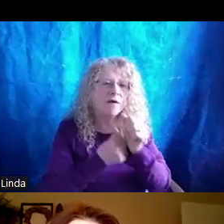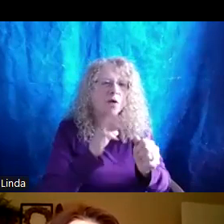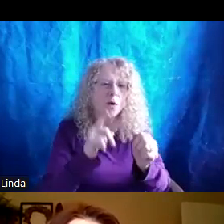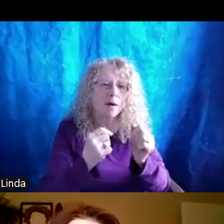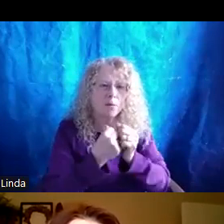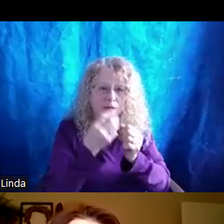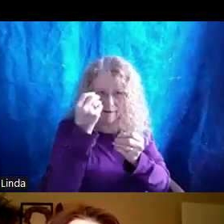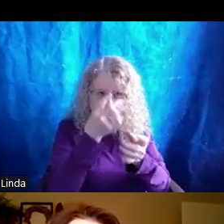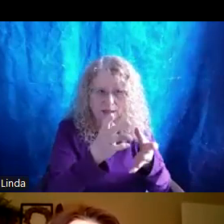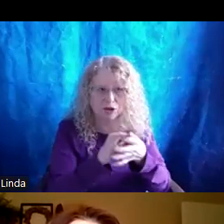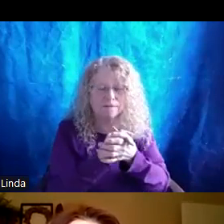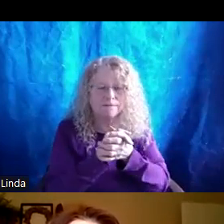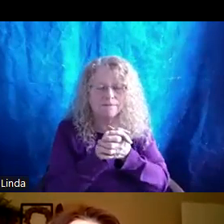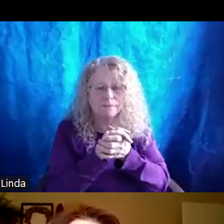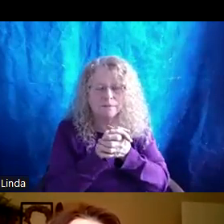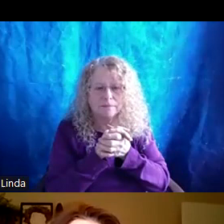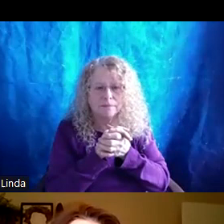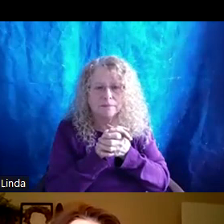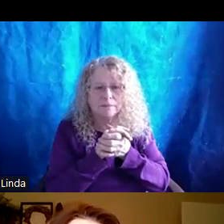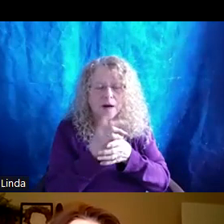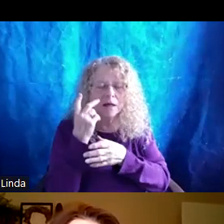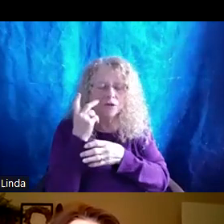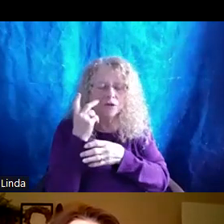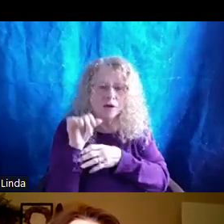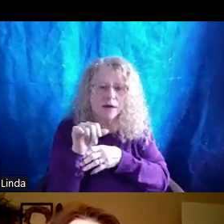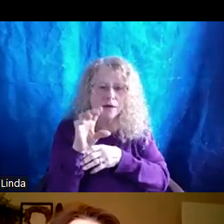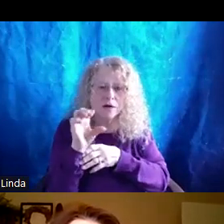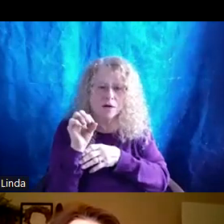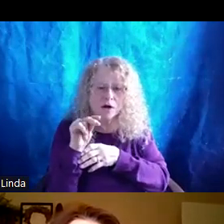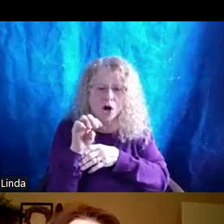I DID SEE THAT CONNIE JOINED US LATE.